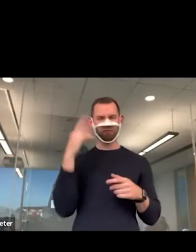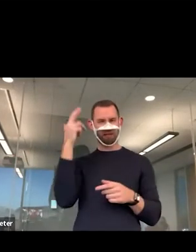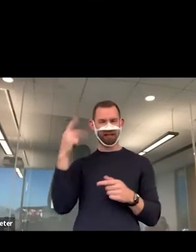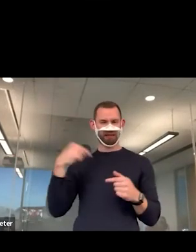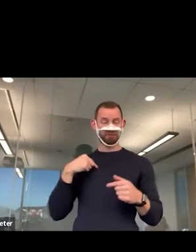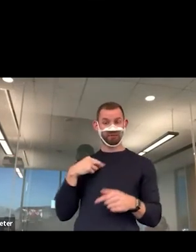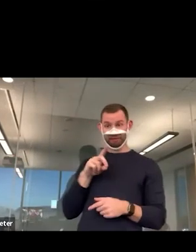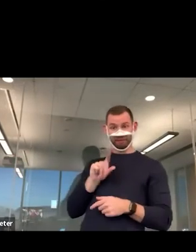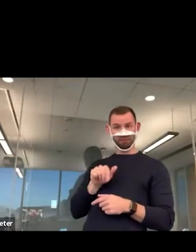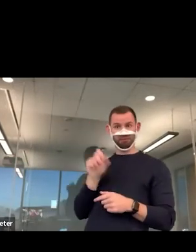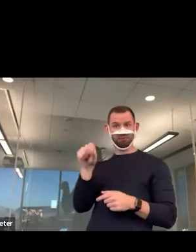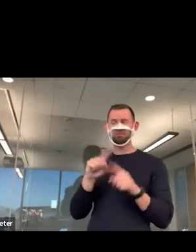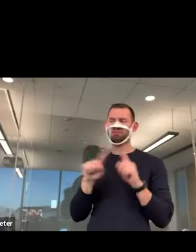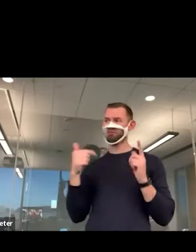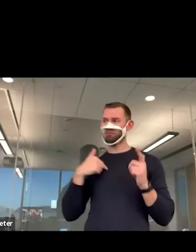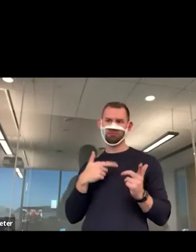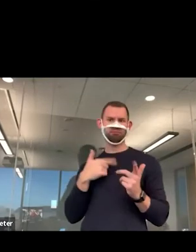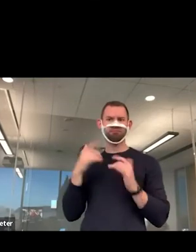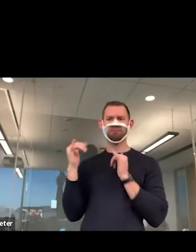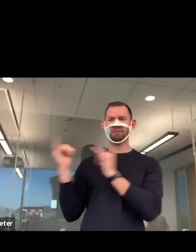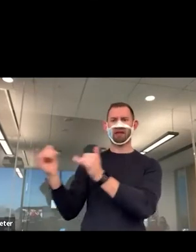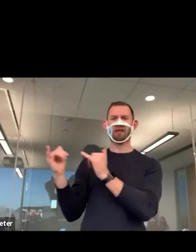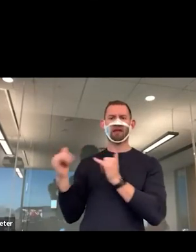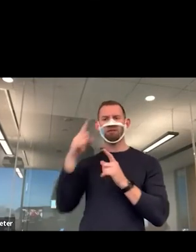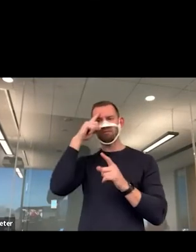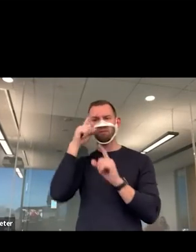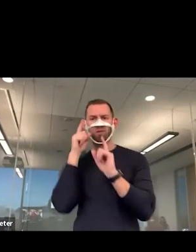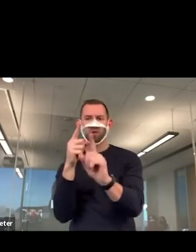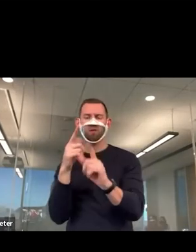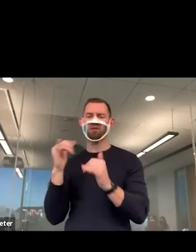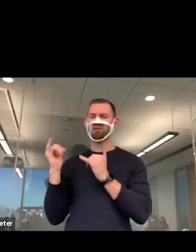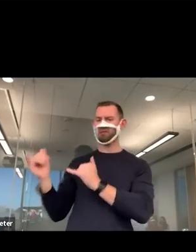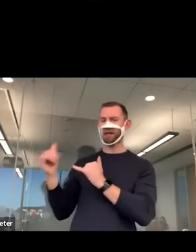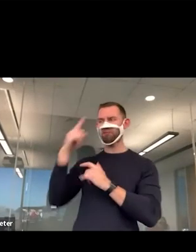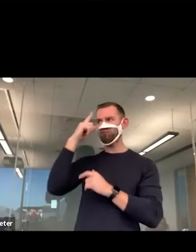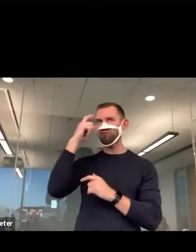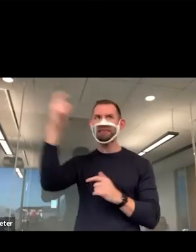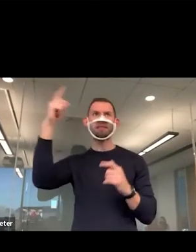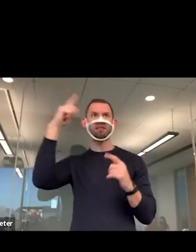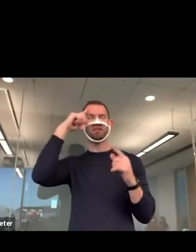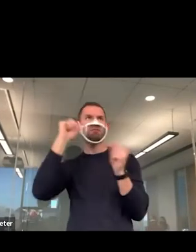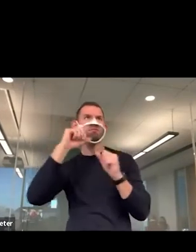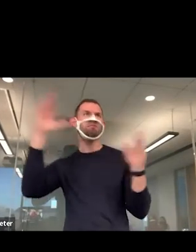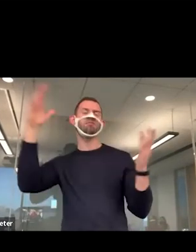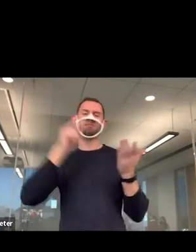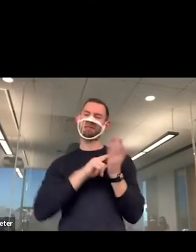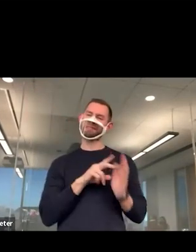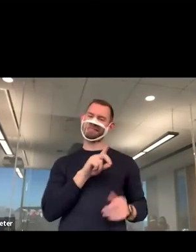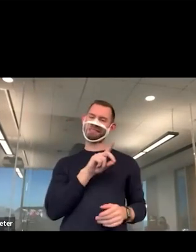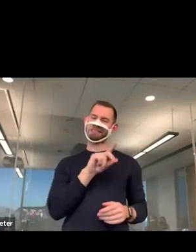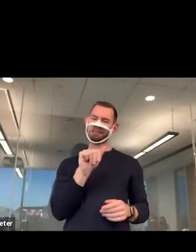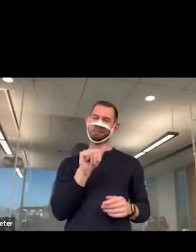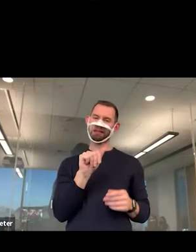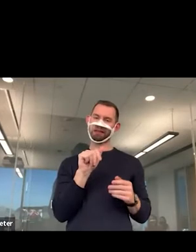goals as they do in life and the disability starts to disappear so i became more and more interested